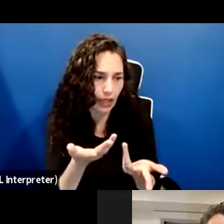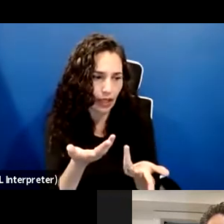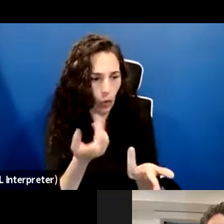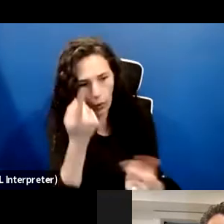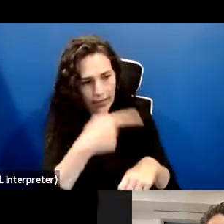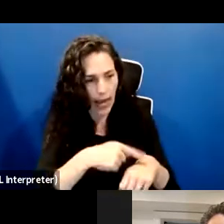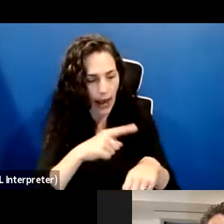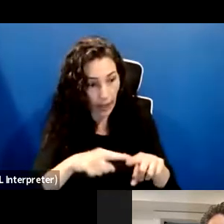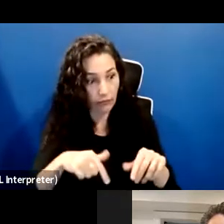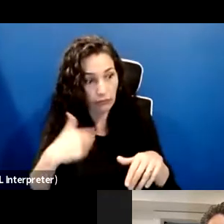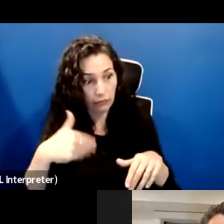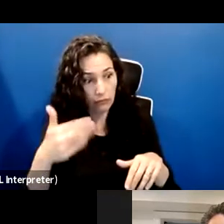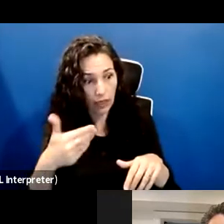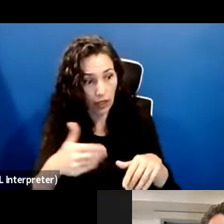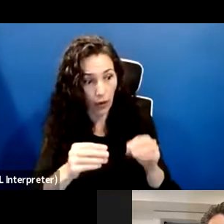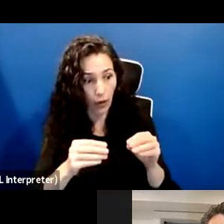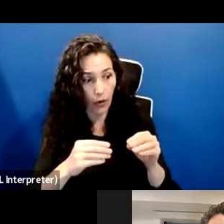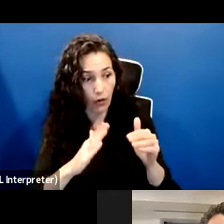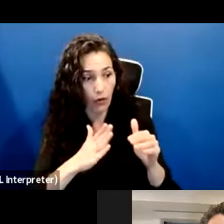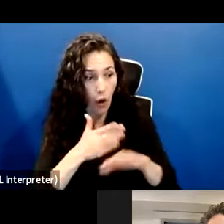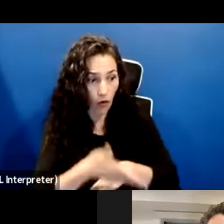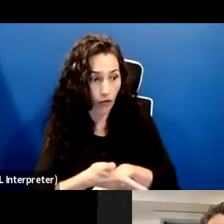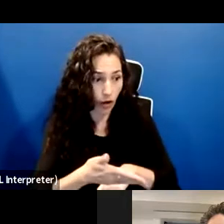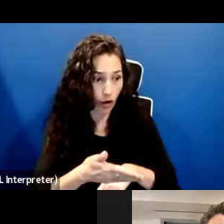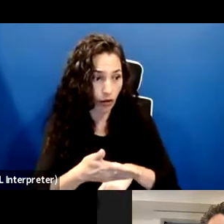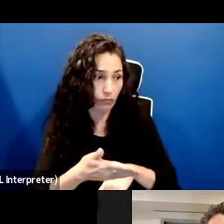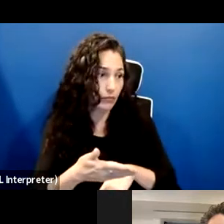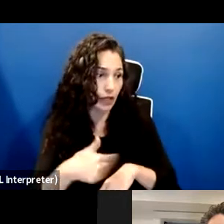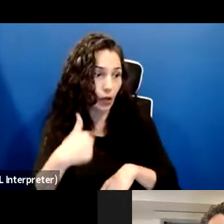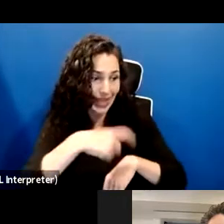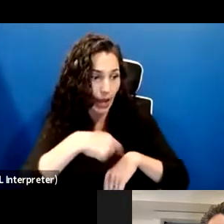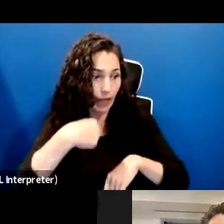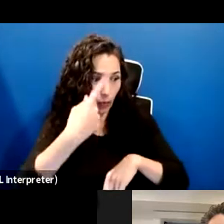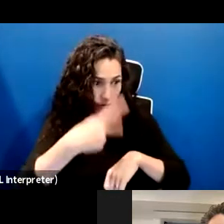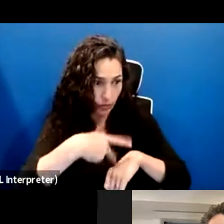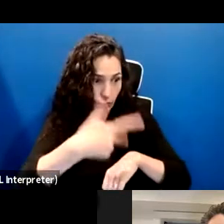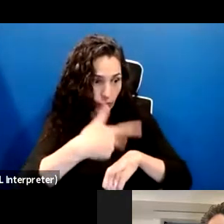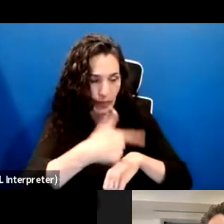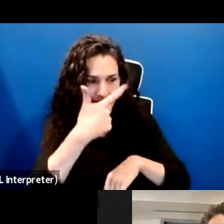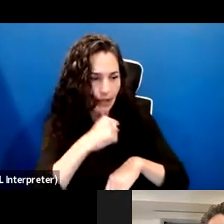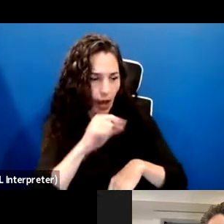But I imagine it must've been a little bit more challenging for you to try to sort of make the idea to these,